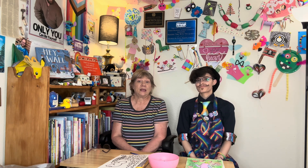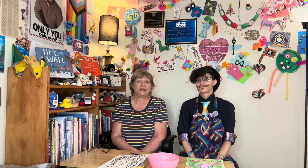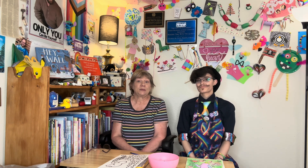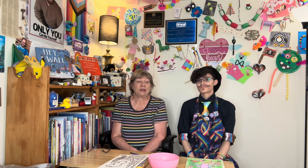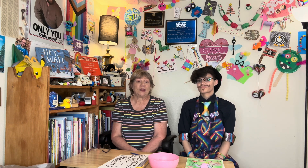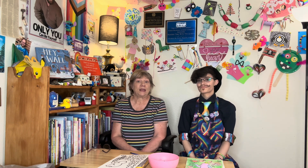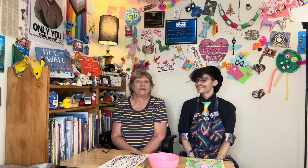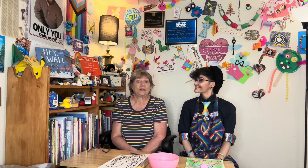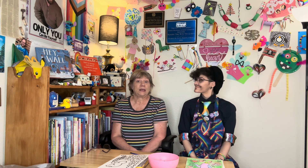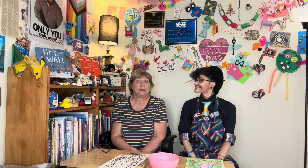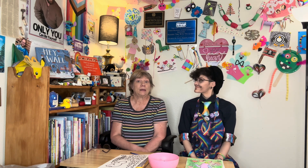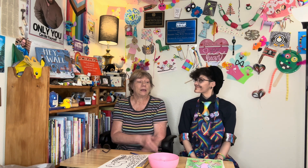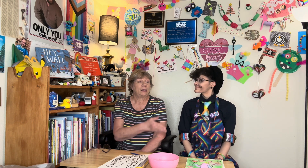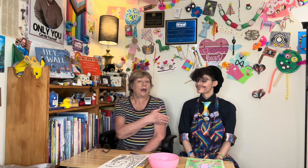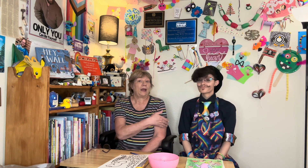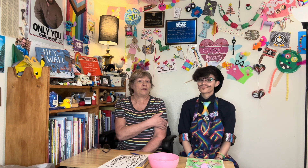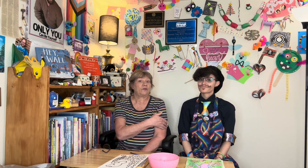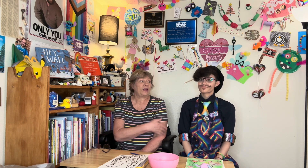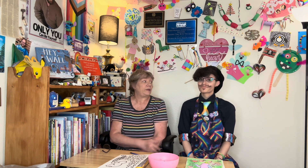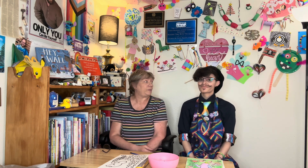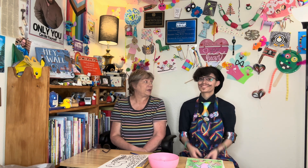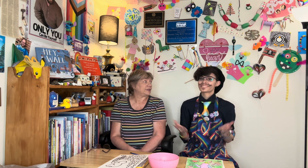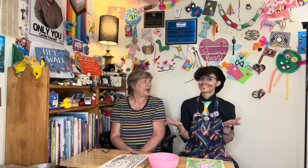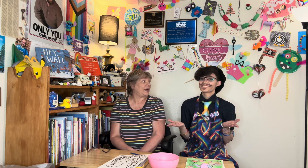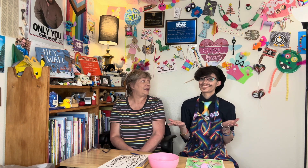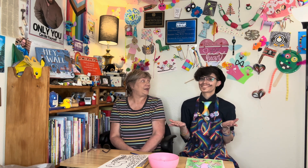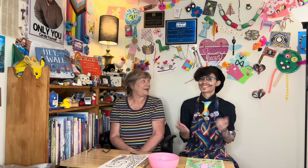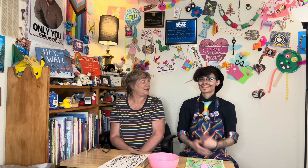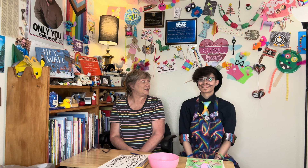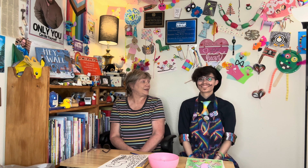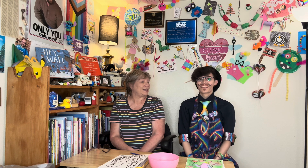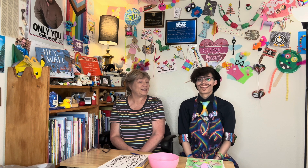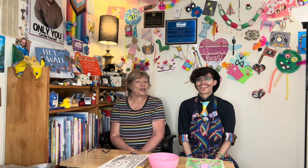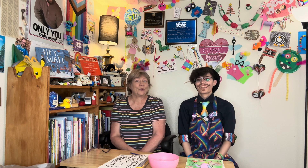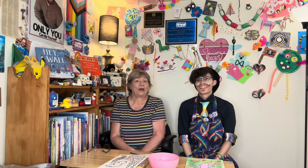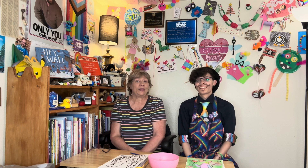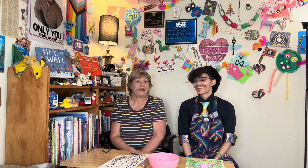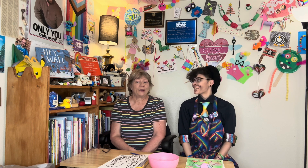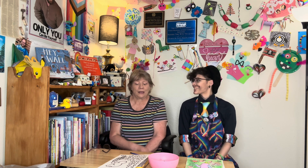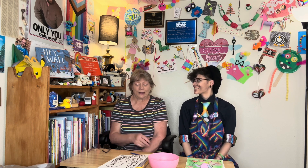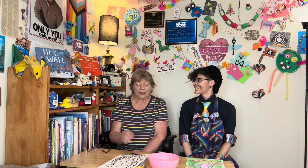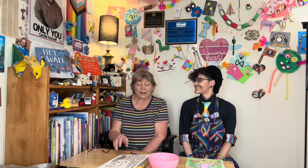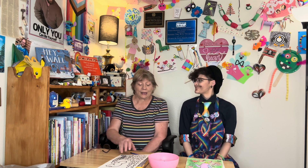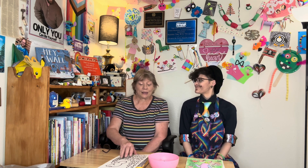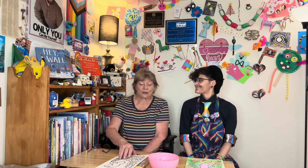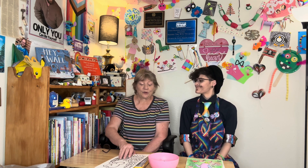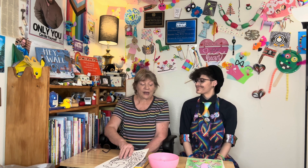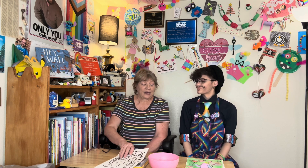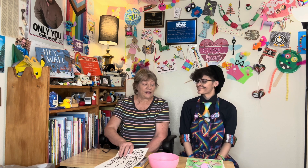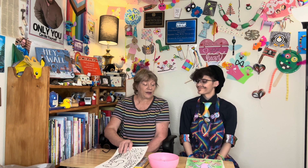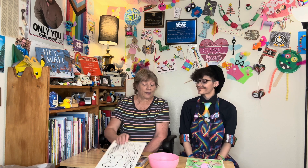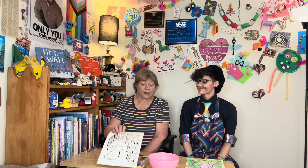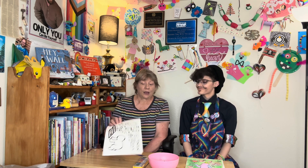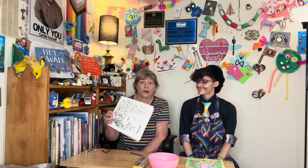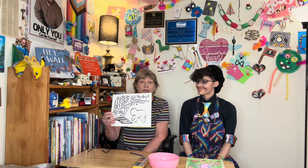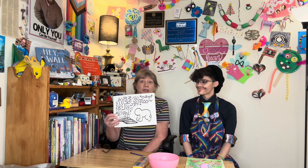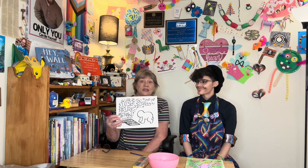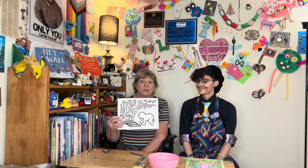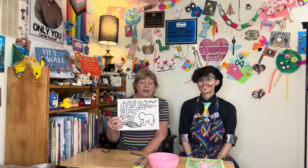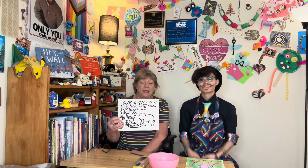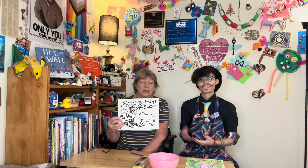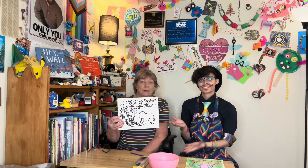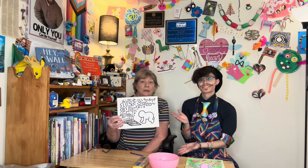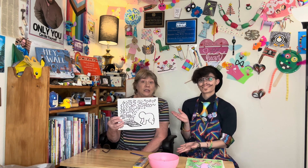is, but thankfully our friend Mx. Kai does. And so, while they're creating their art on this blank